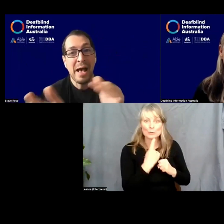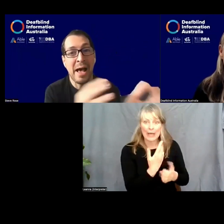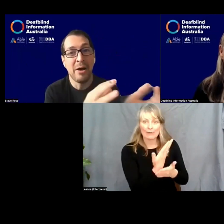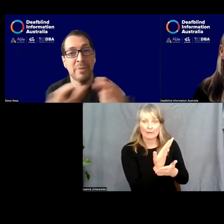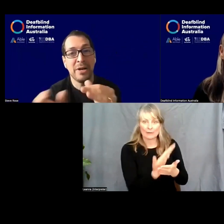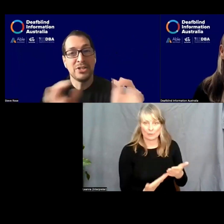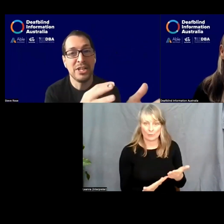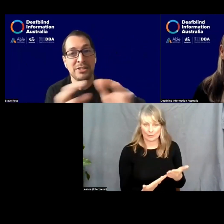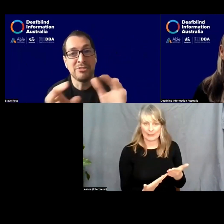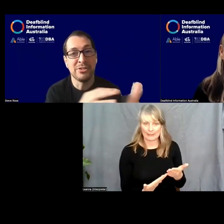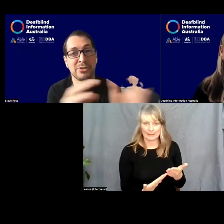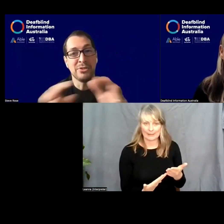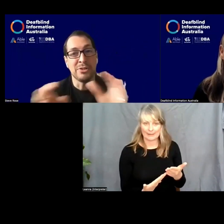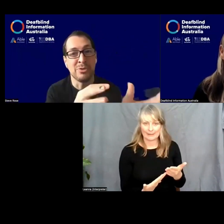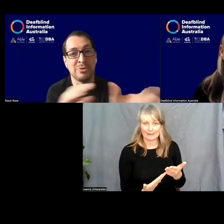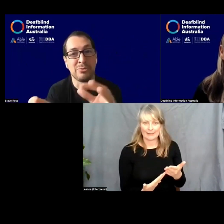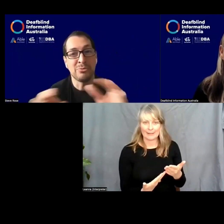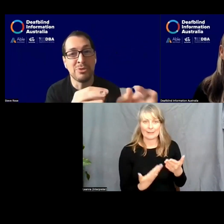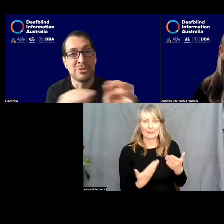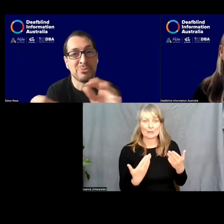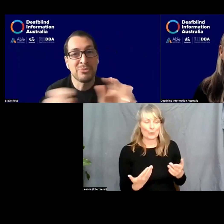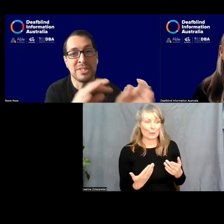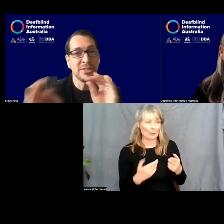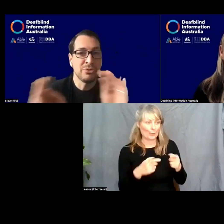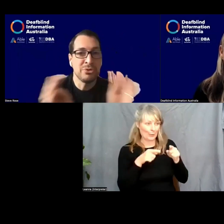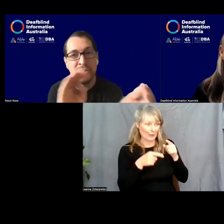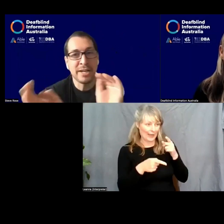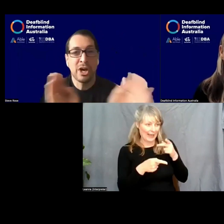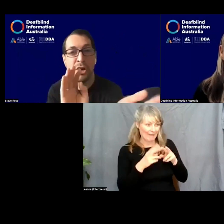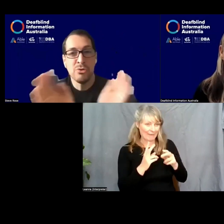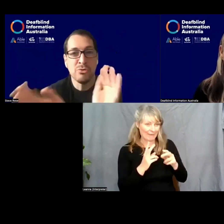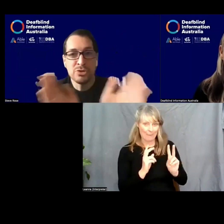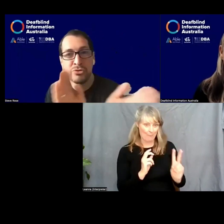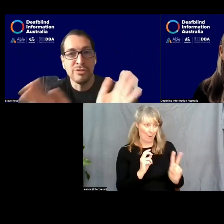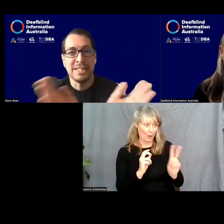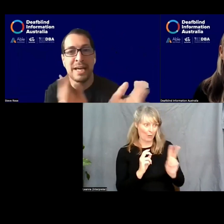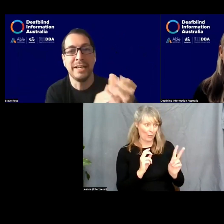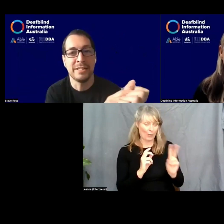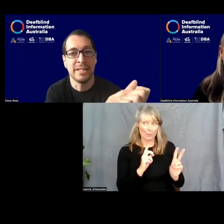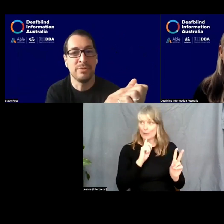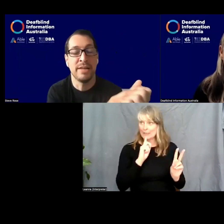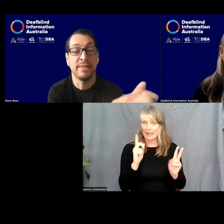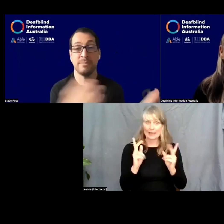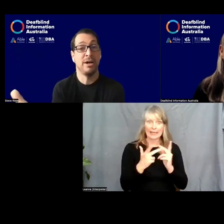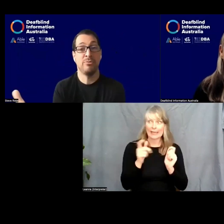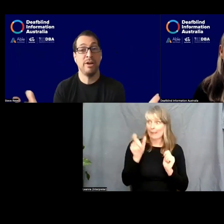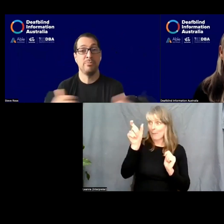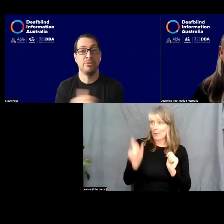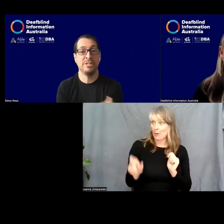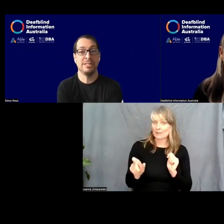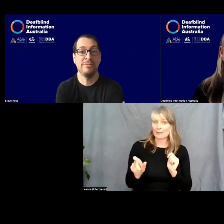how much Ingerid and Gunnder would still do the co-storytelling and that's part of what everybody does